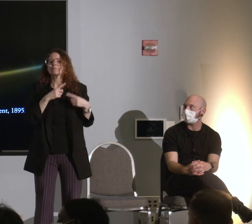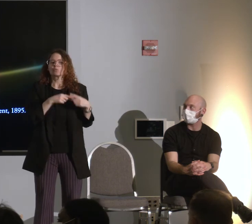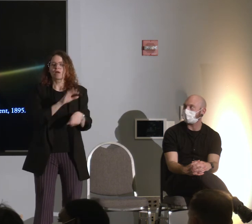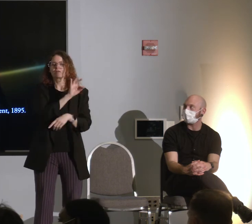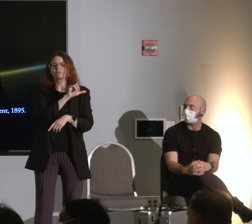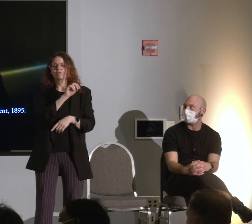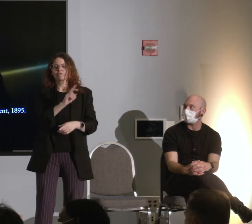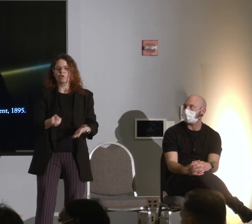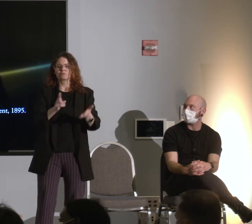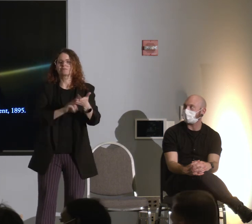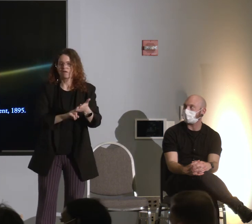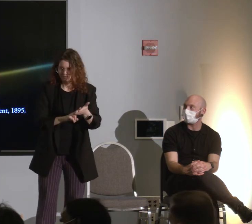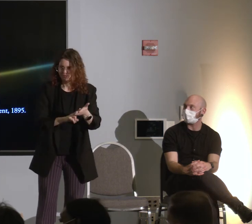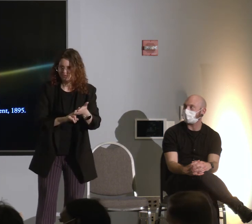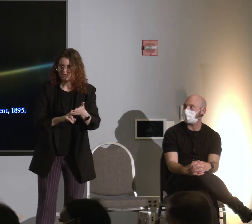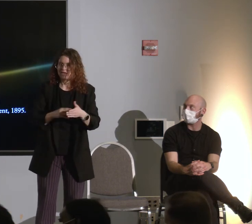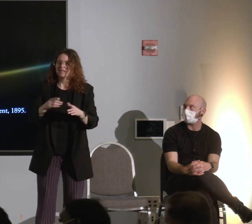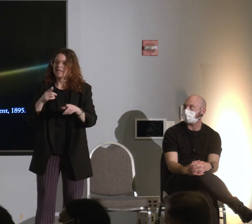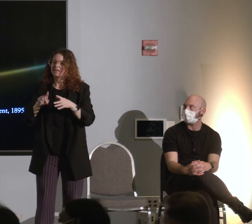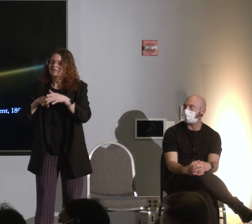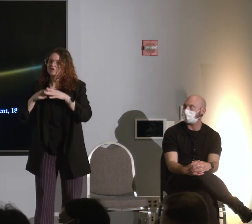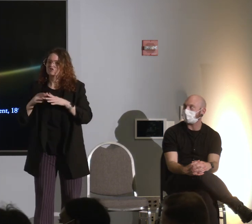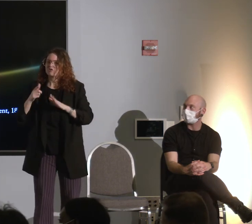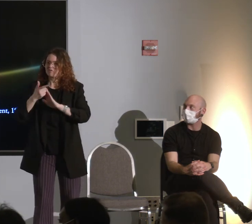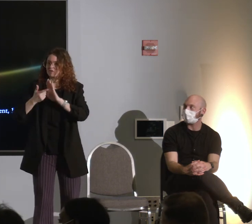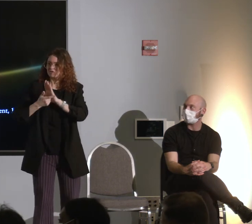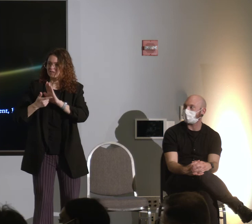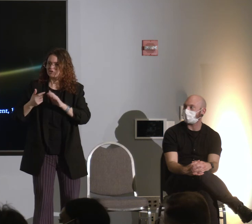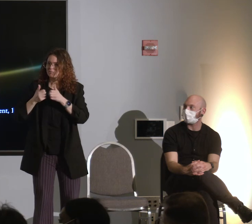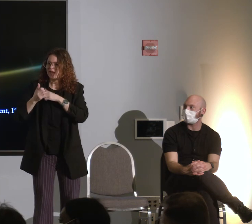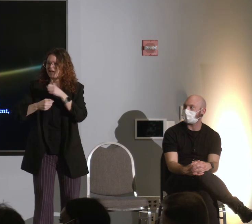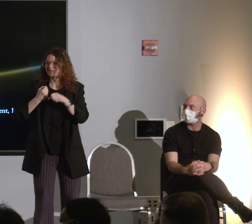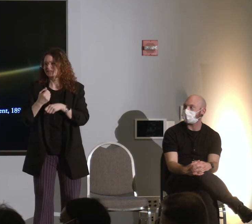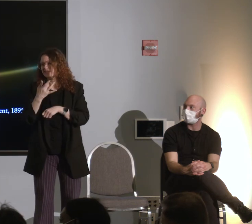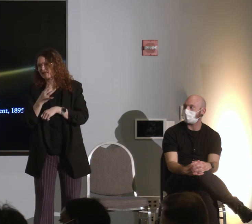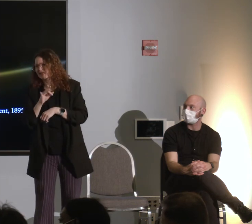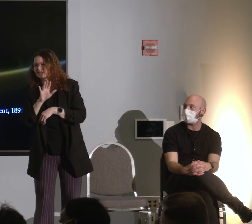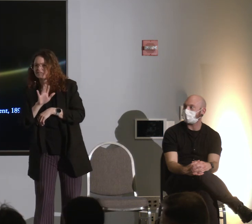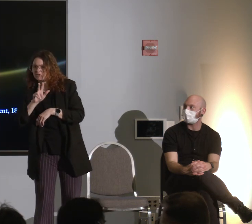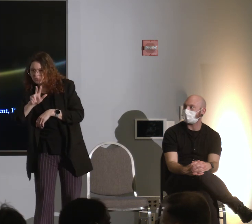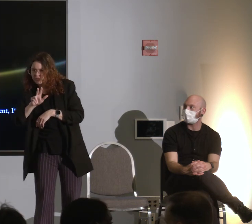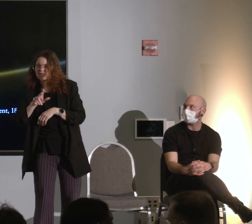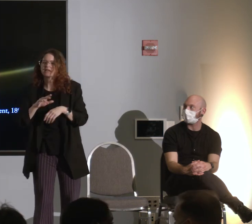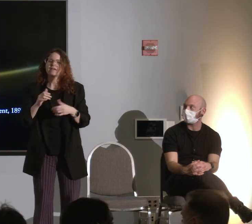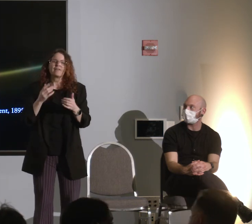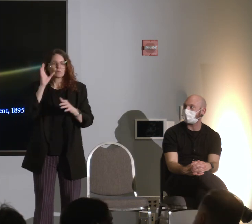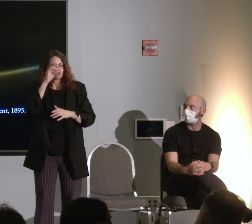The initial legislation was passed in 1853. By the time they were looking to find a superintendent and a designer for the park, four years